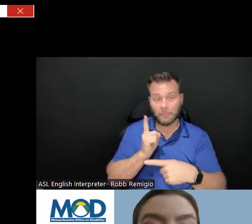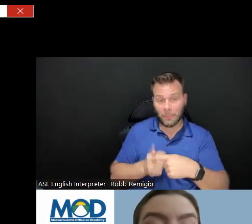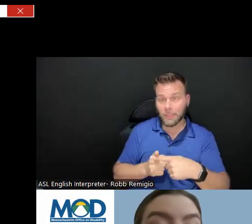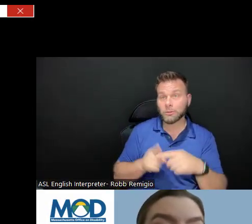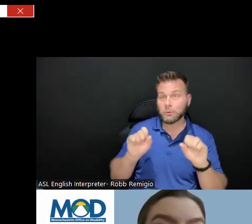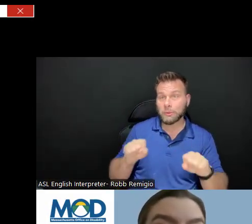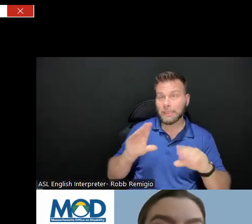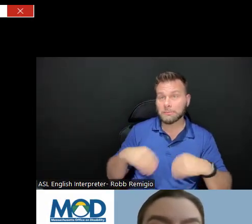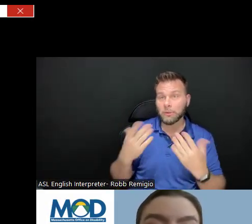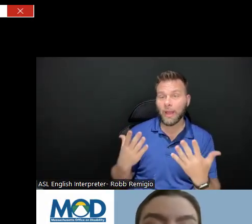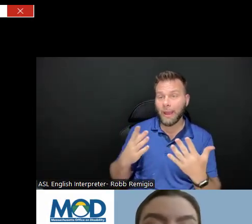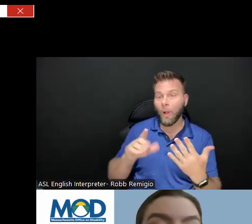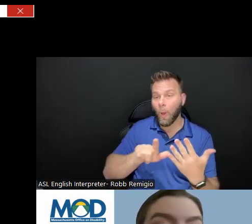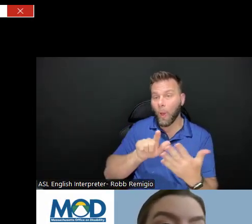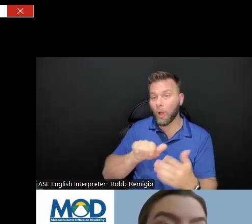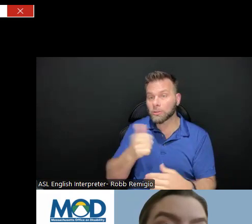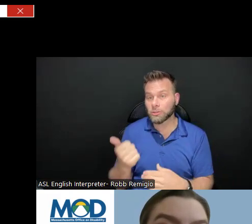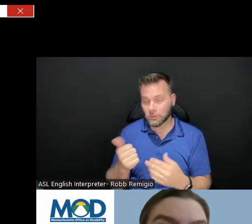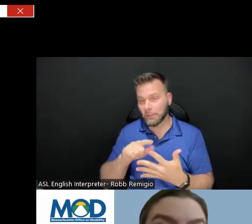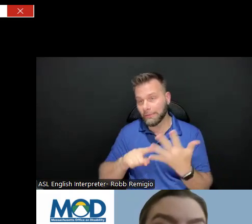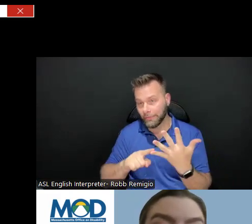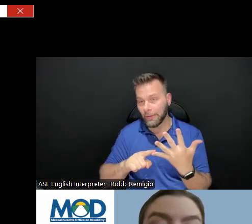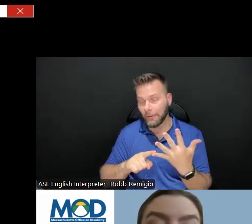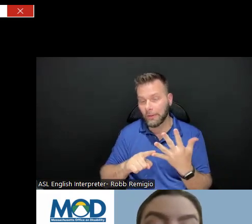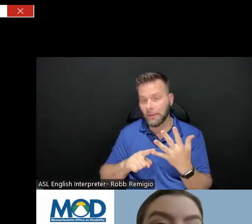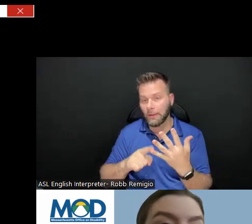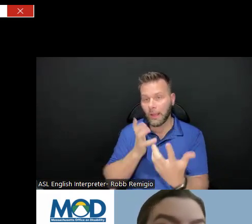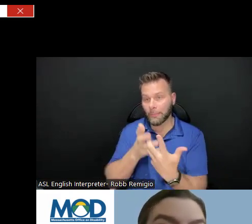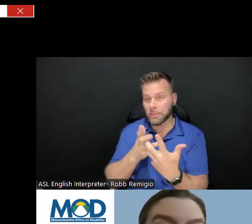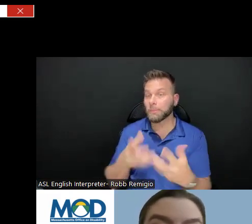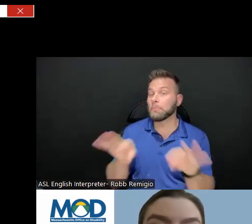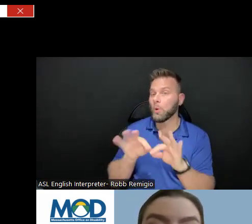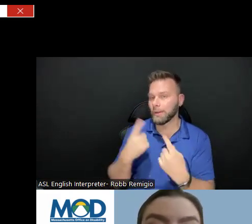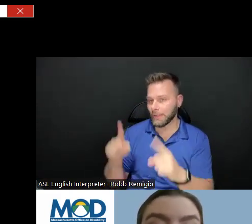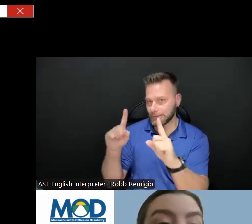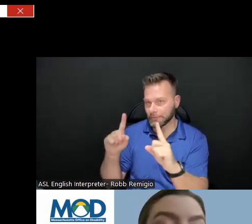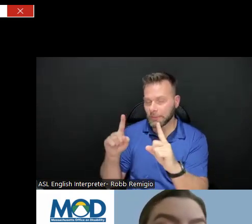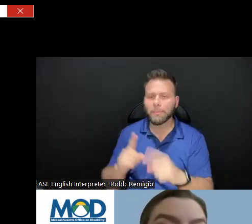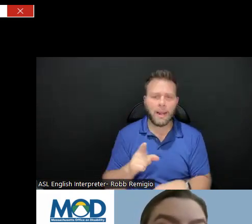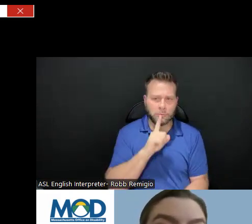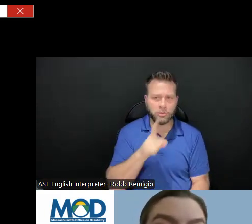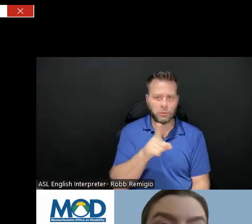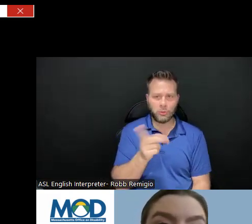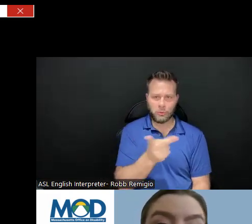if needed if it wasn't obvious, and you can suggest alternative accommodations if it isn't